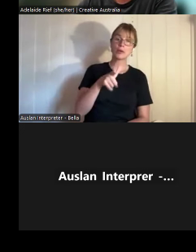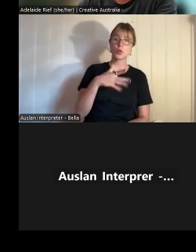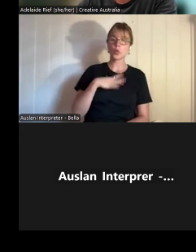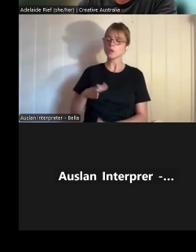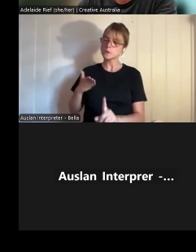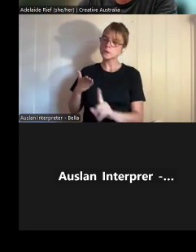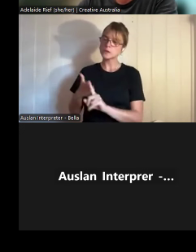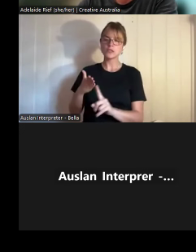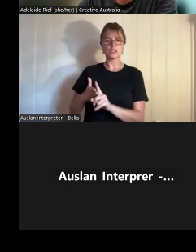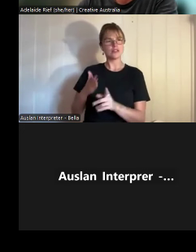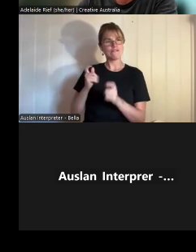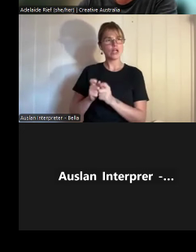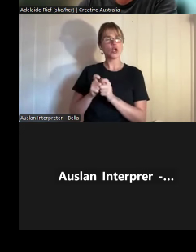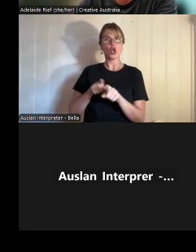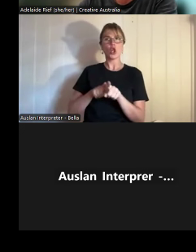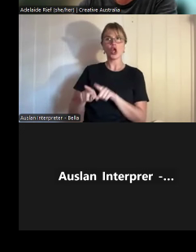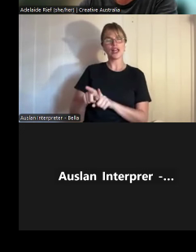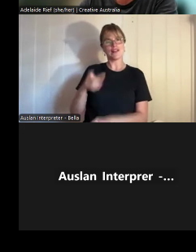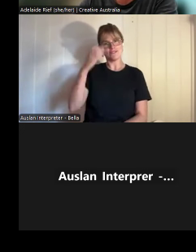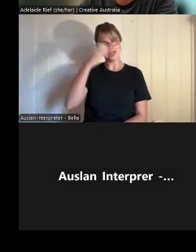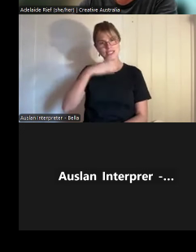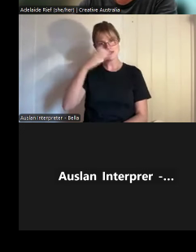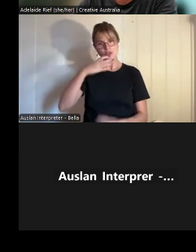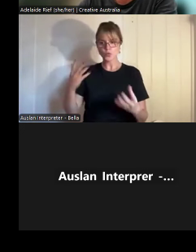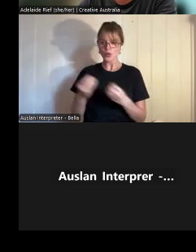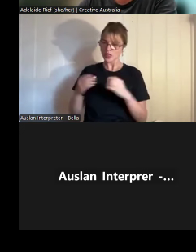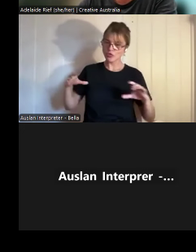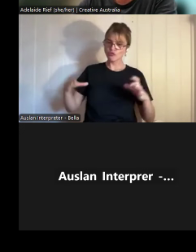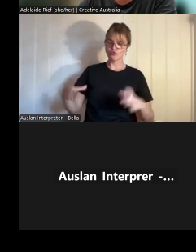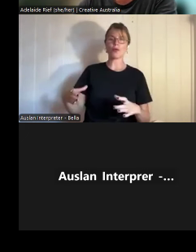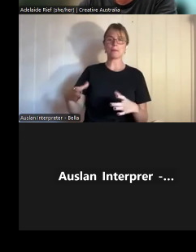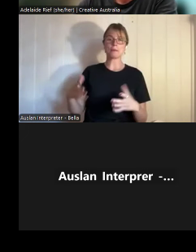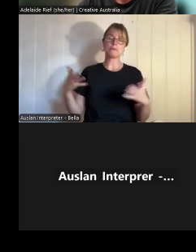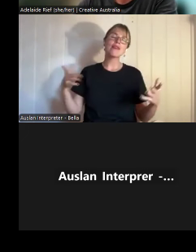really value learning in person with a group of people so they will be able to advise you on the